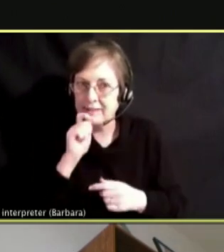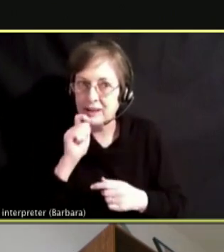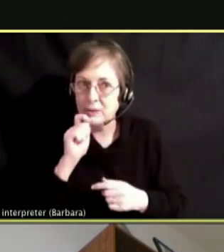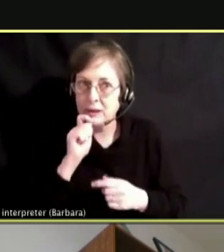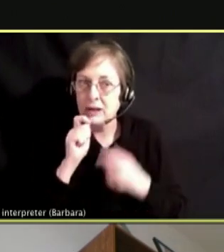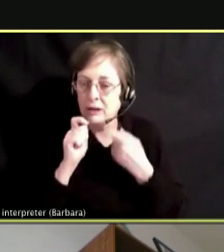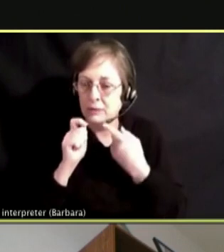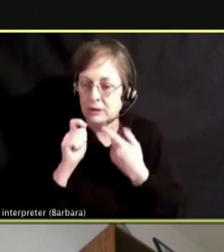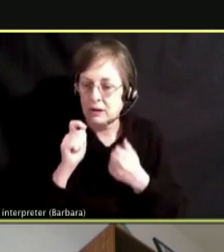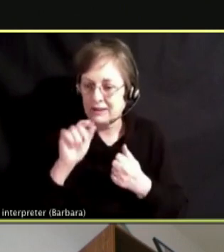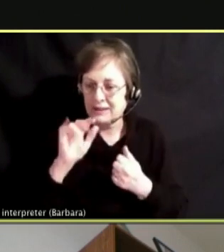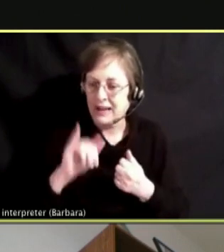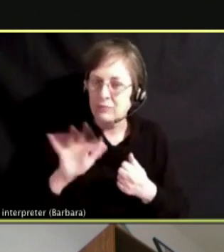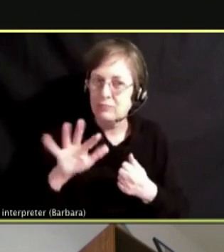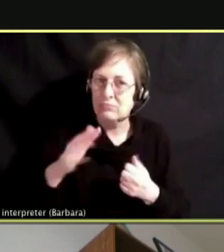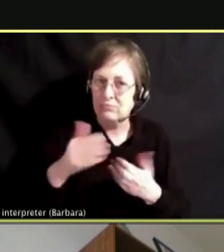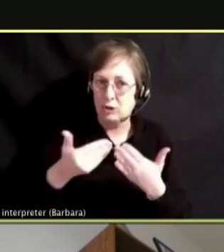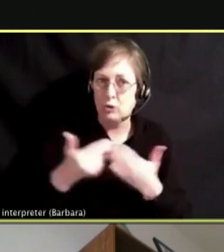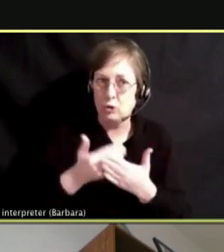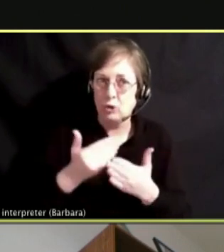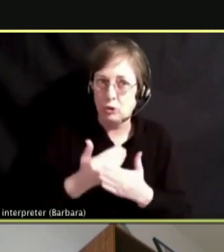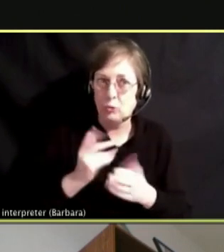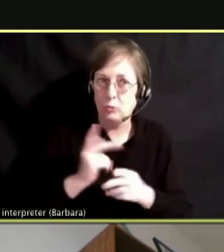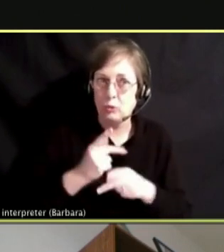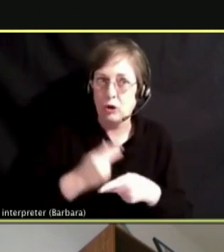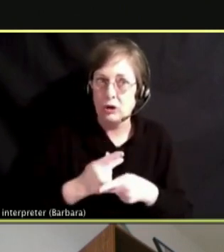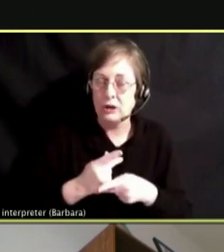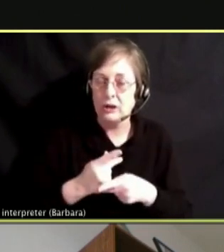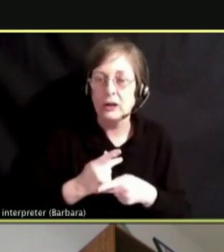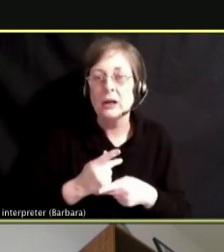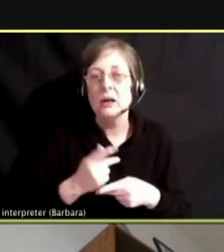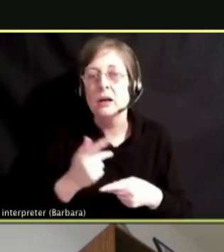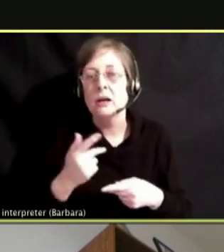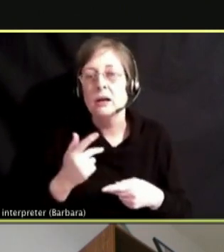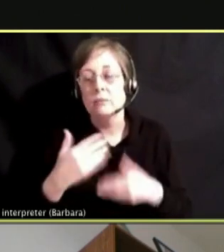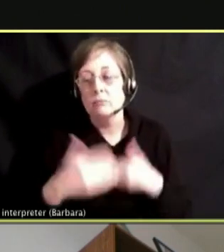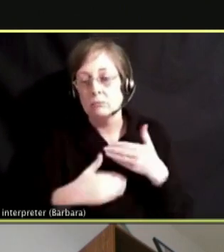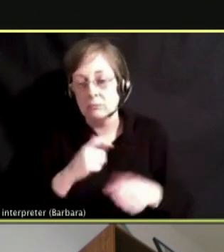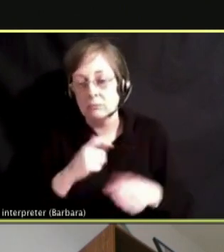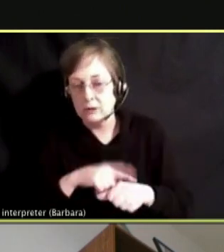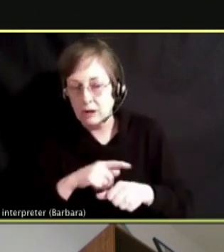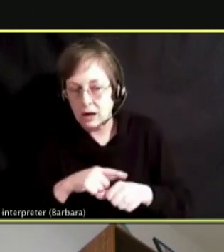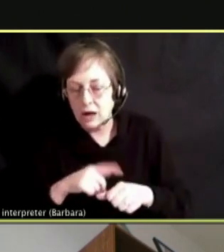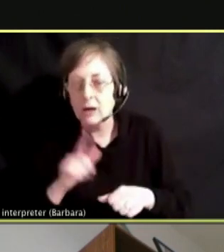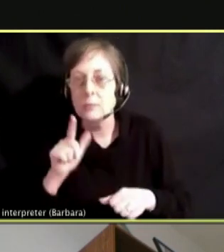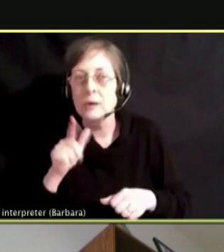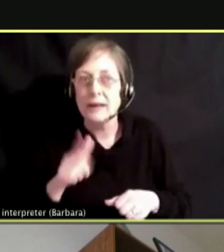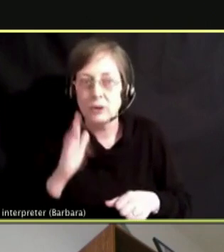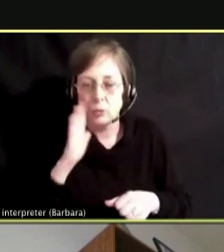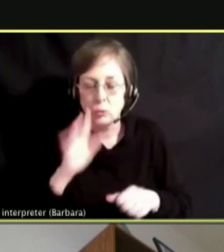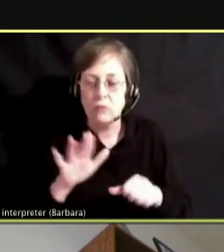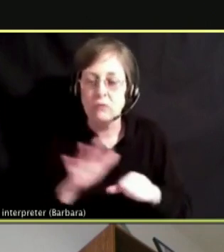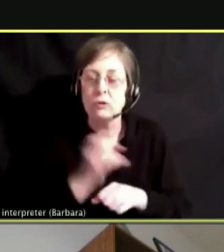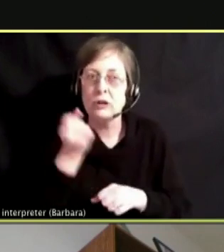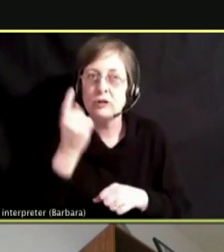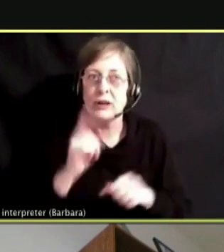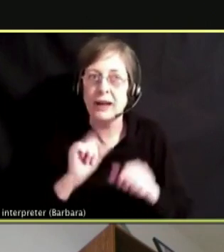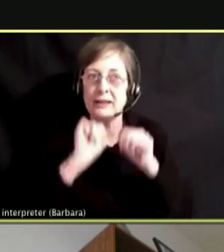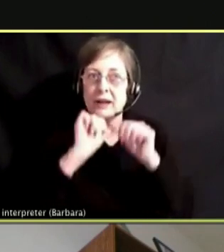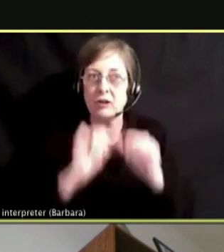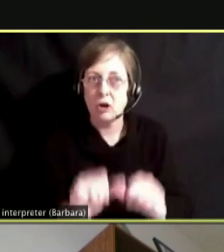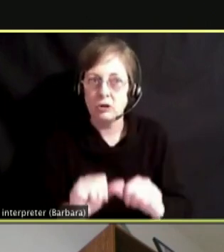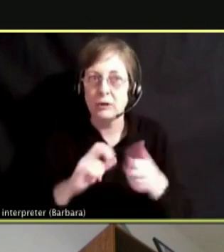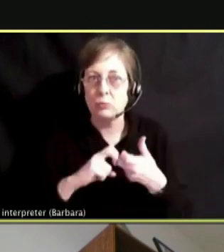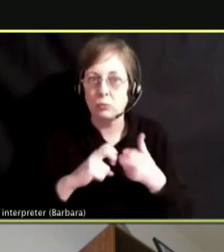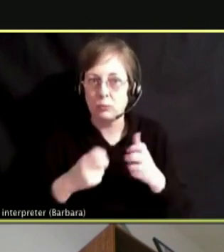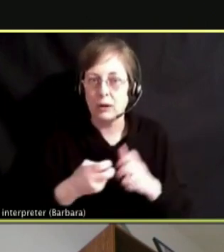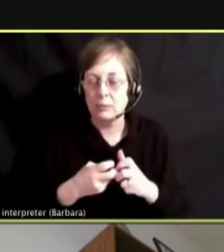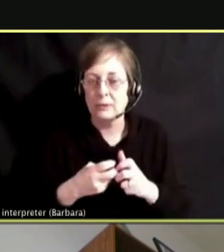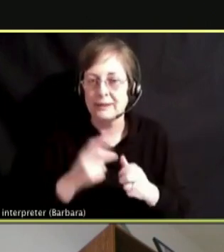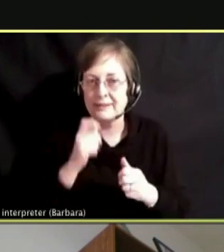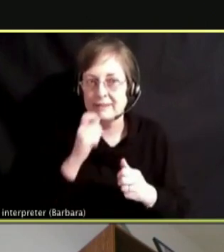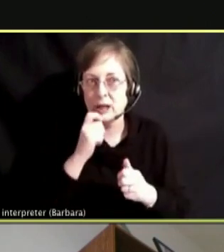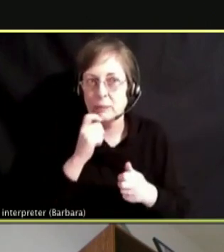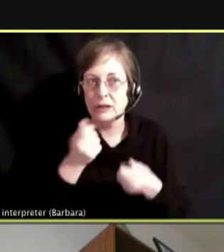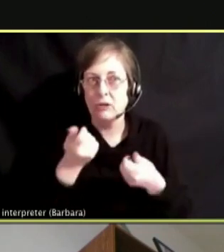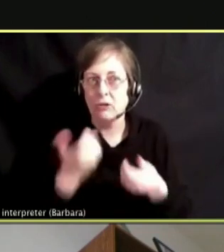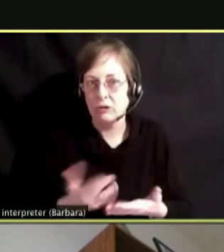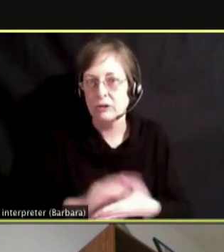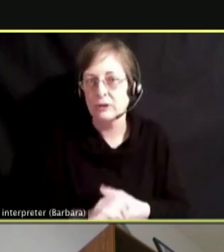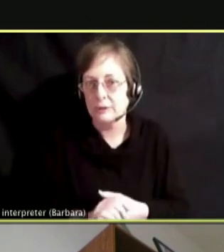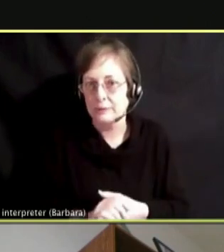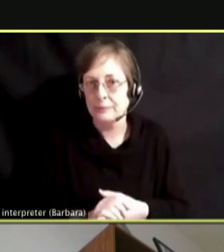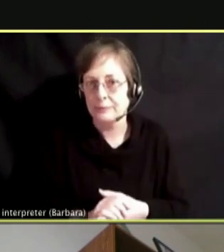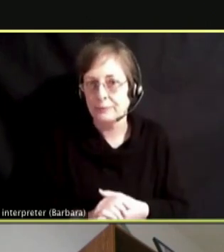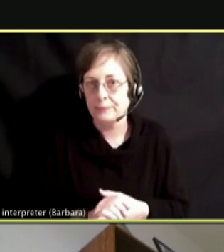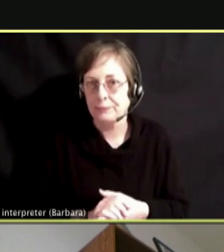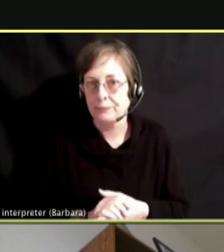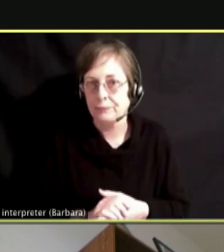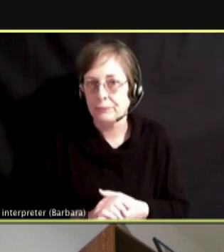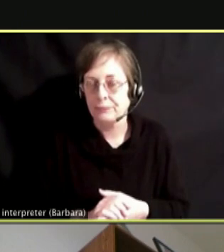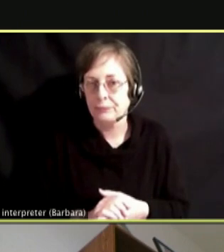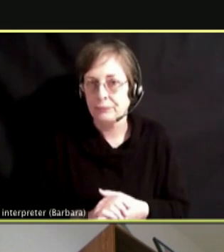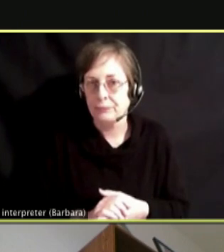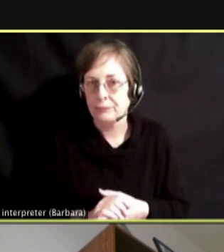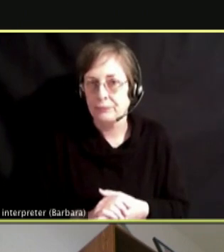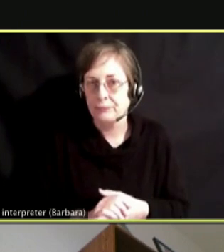IT'S A MATTER OF TIME BEFORE WE FULLY UNDERSTAND THE LONG-TERM PROBLEMS THAT VAPING CAUSES.